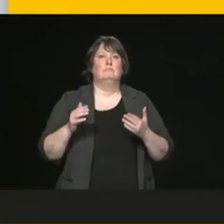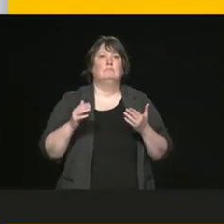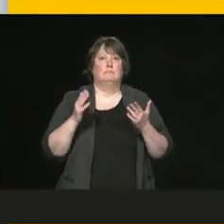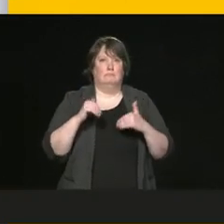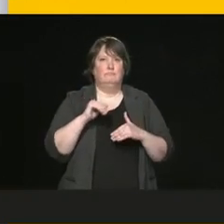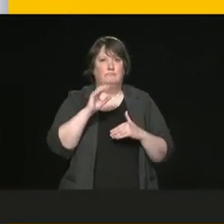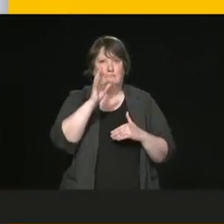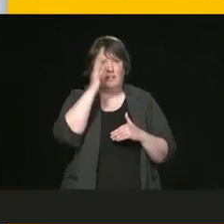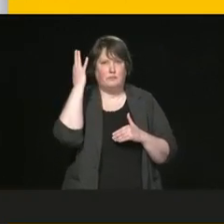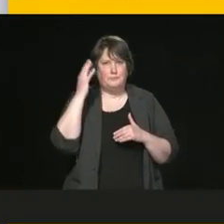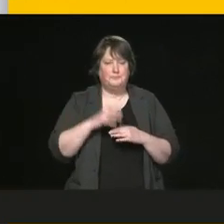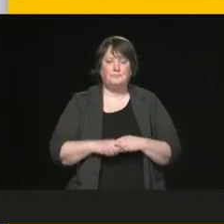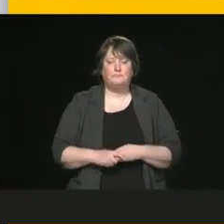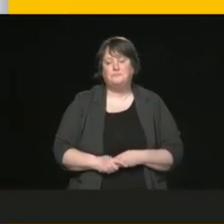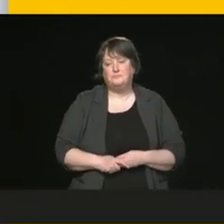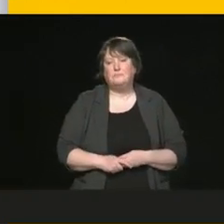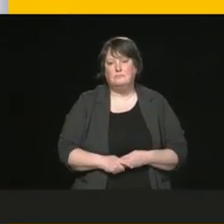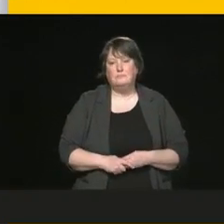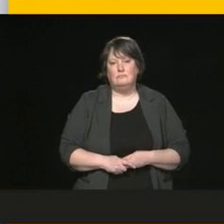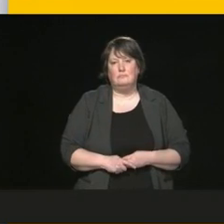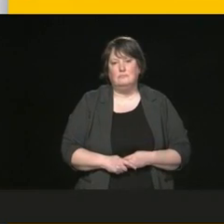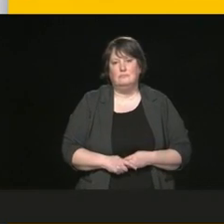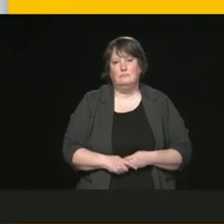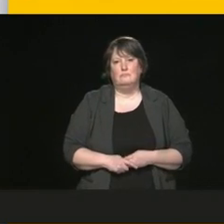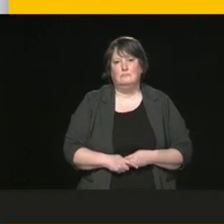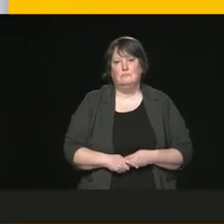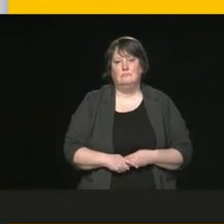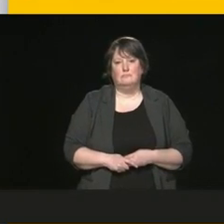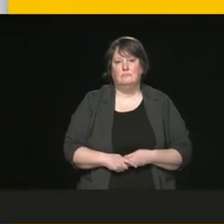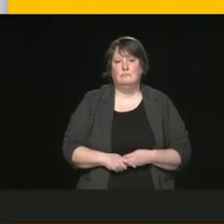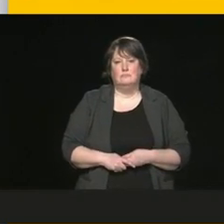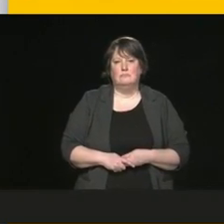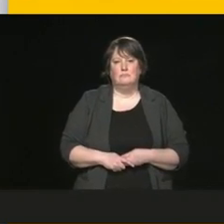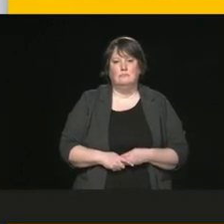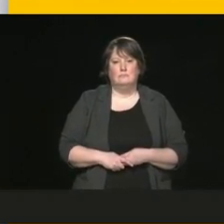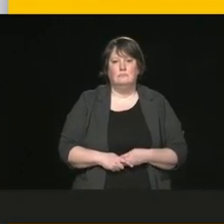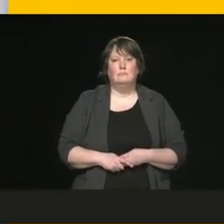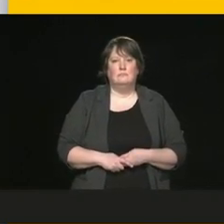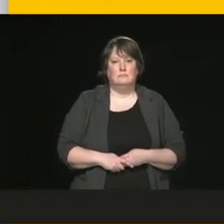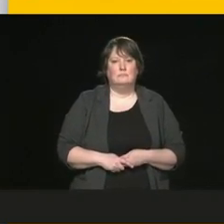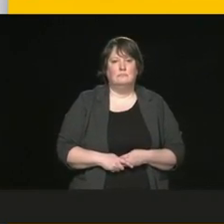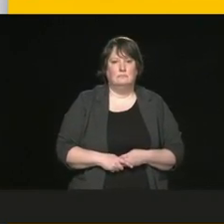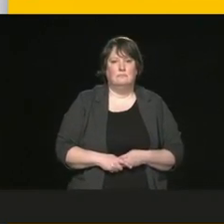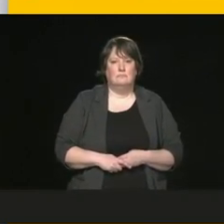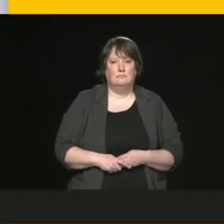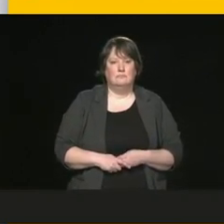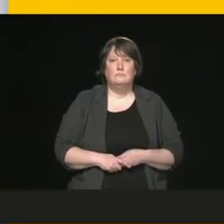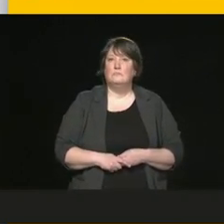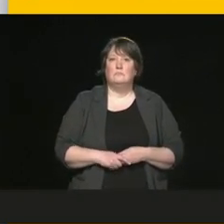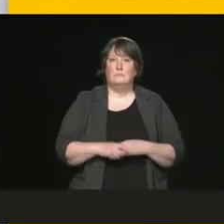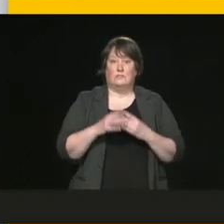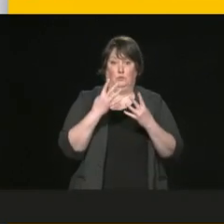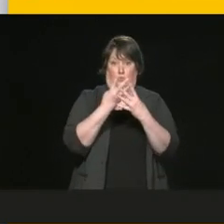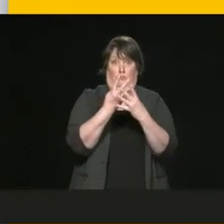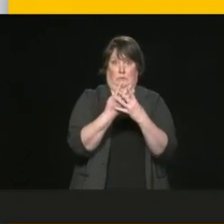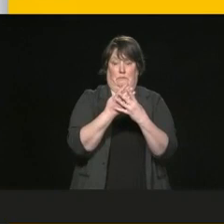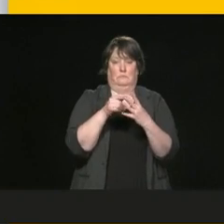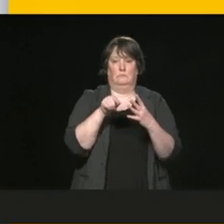OK. [SPEAKING FRENCH]. WE RECOGNIZED